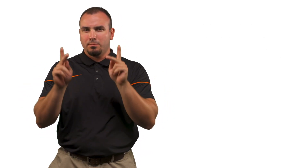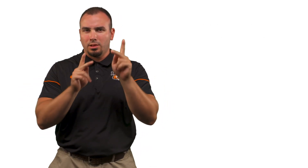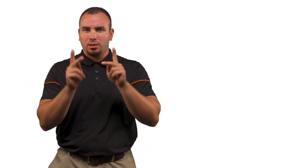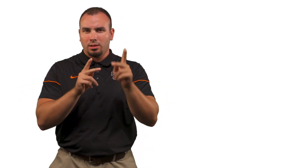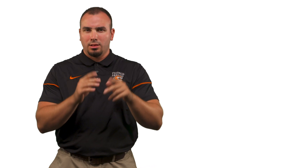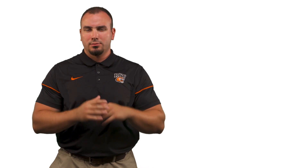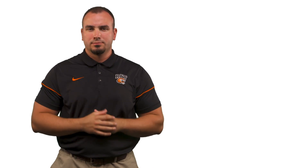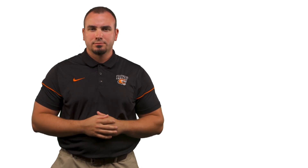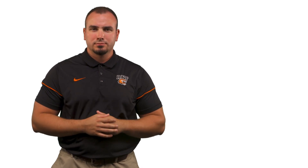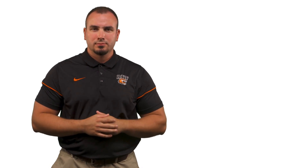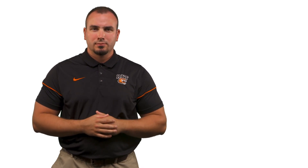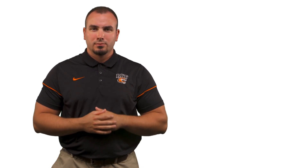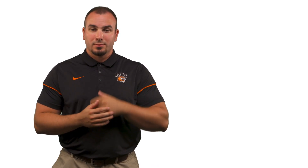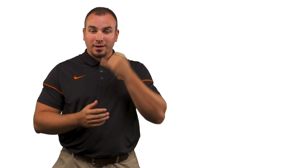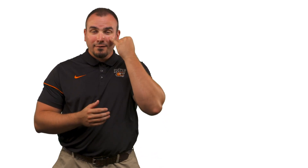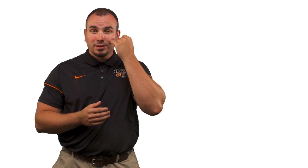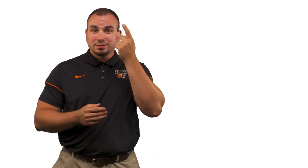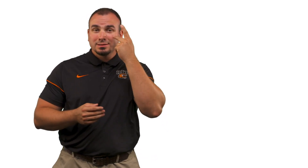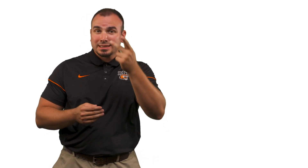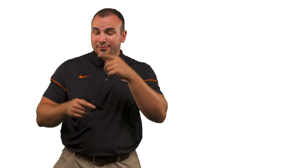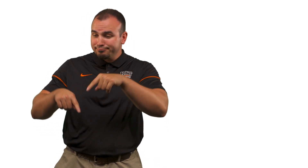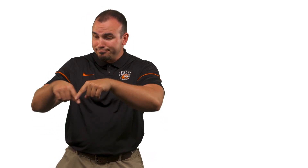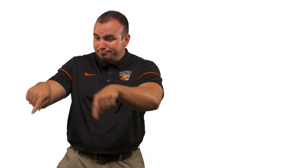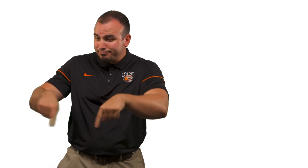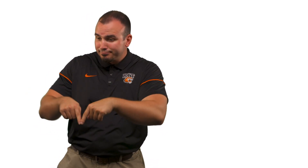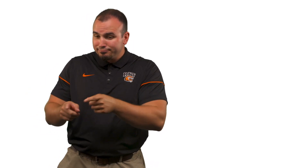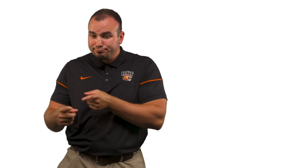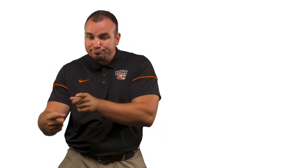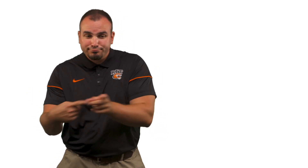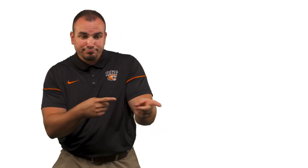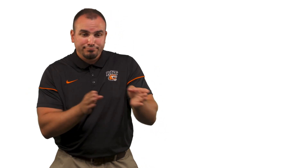Limit group gatherings to 10 people or less.